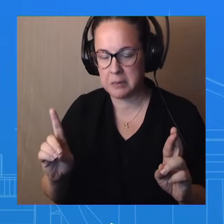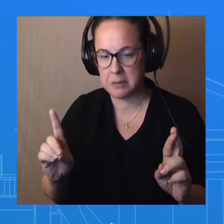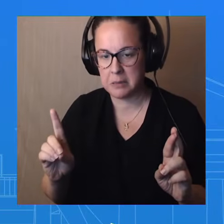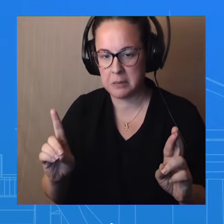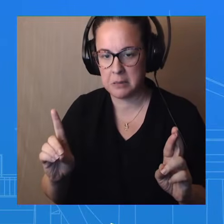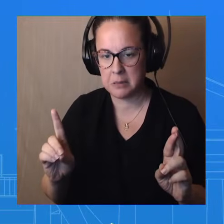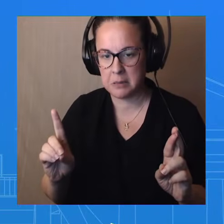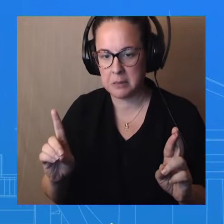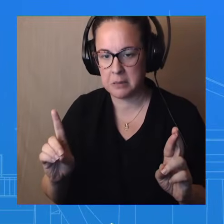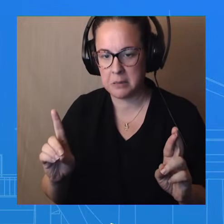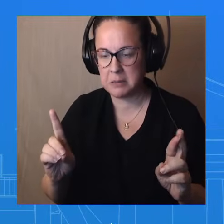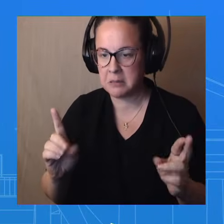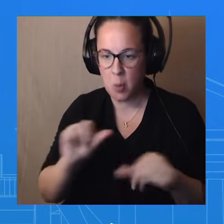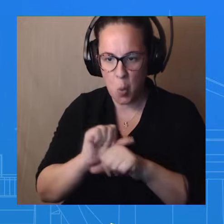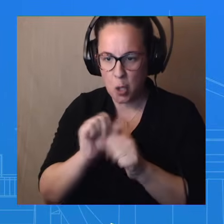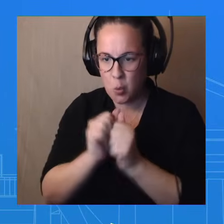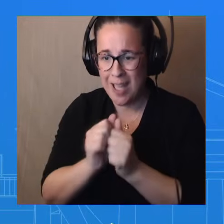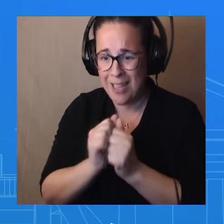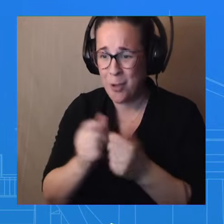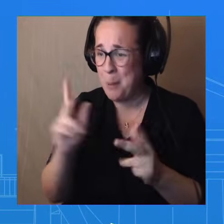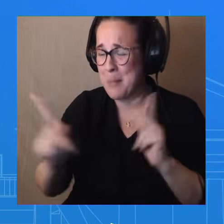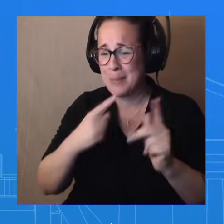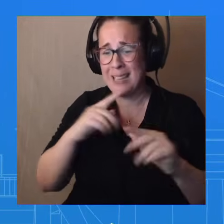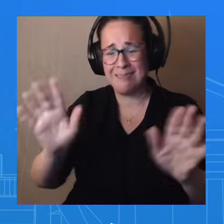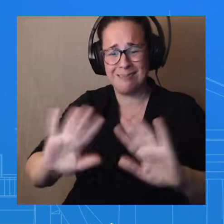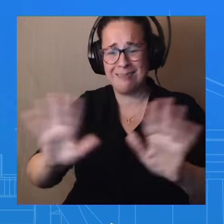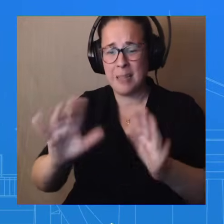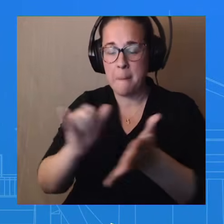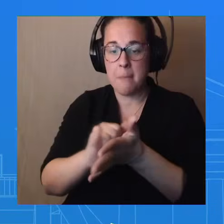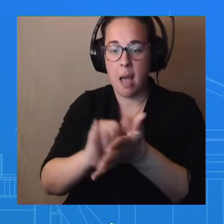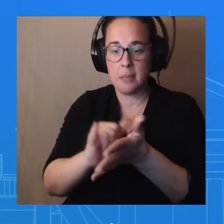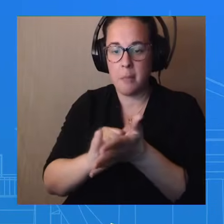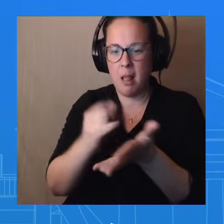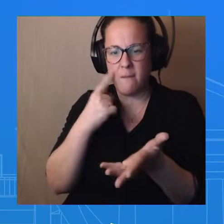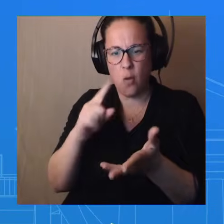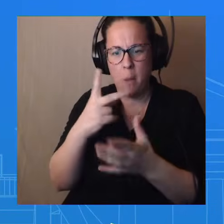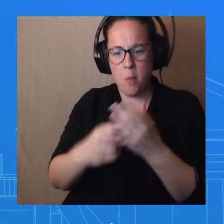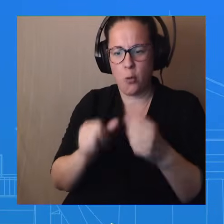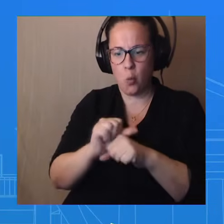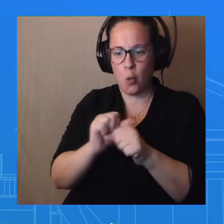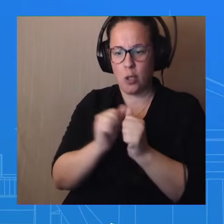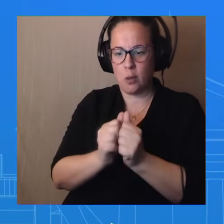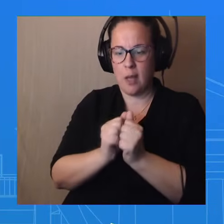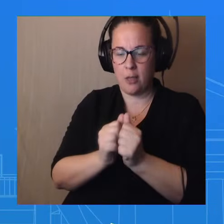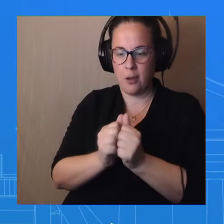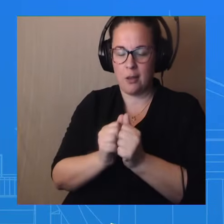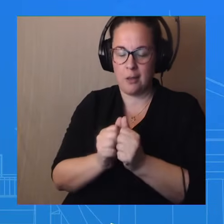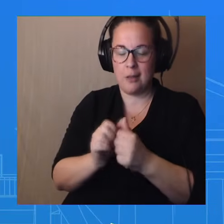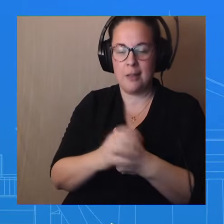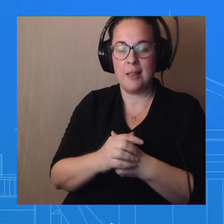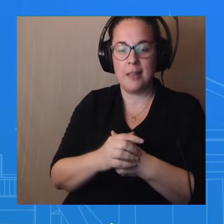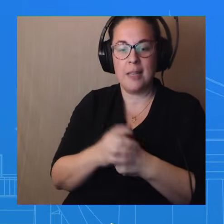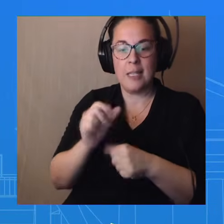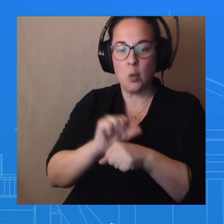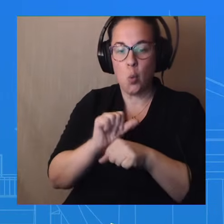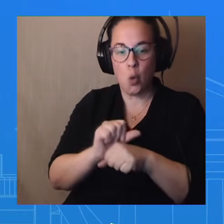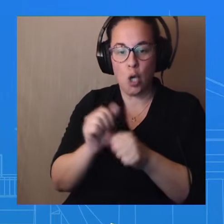that he would not be able to get that done, which is bring both sides together. And he's worked with Democrats across the ideological spectrum